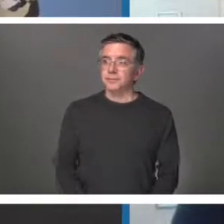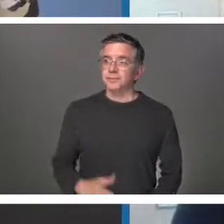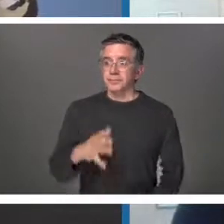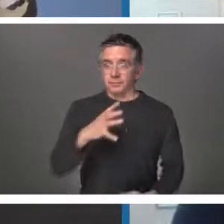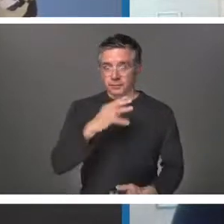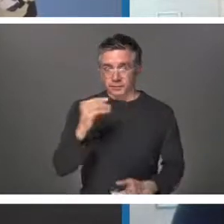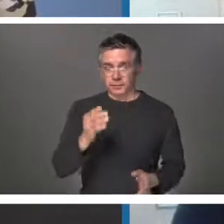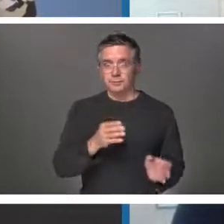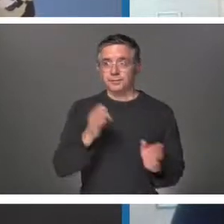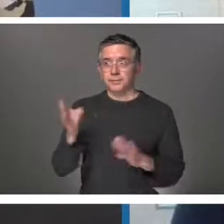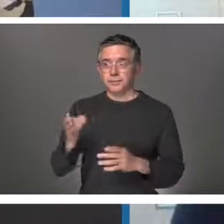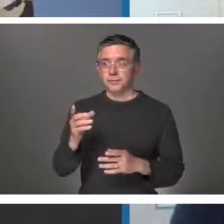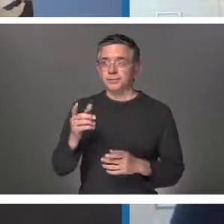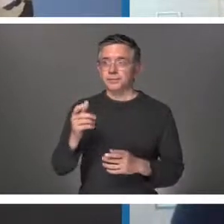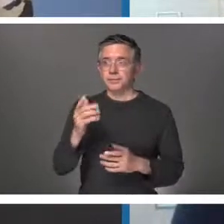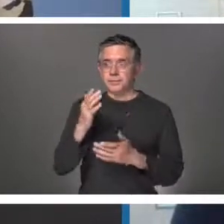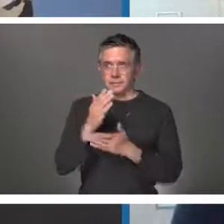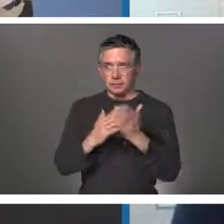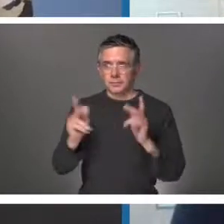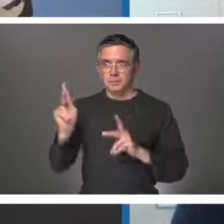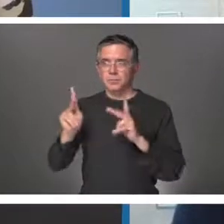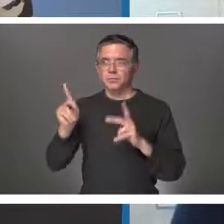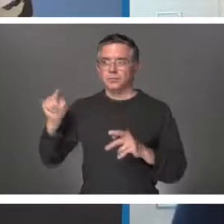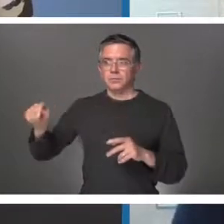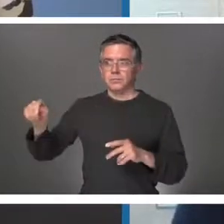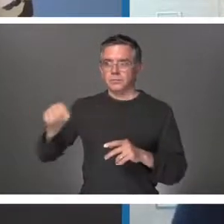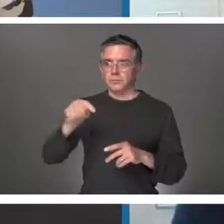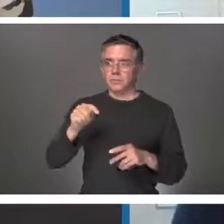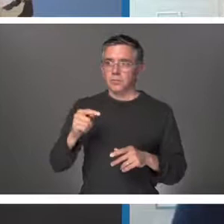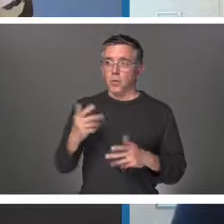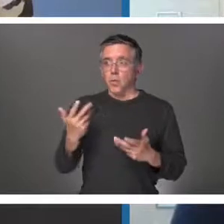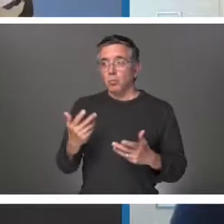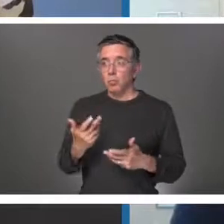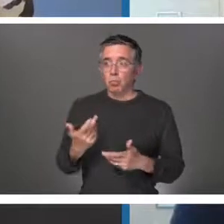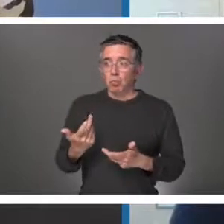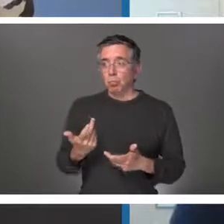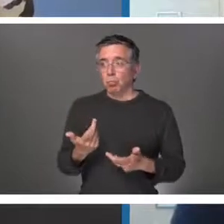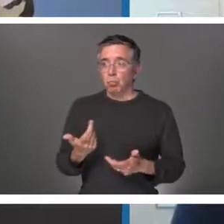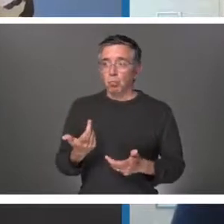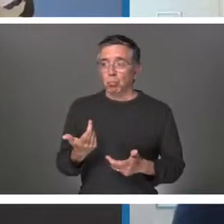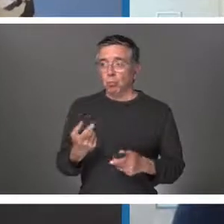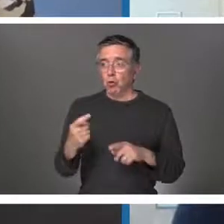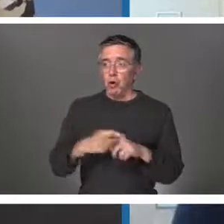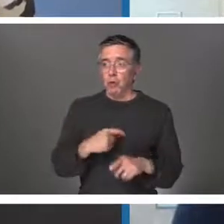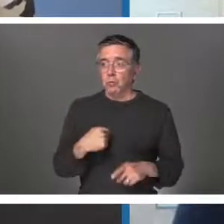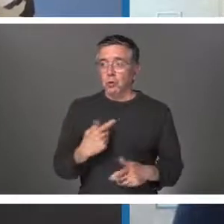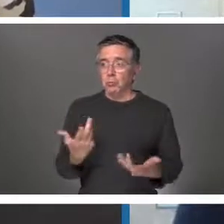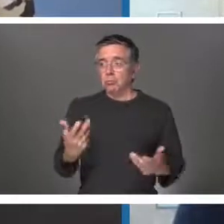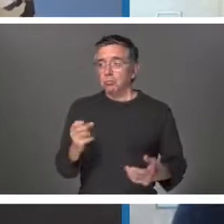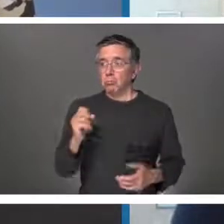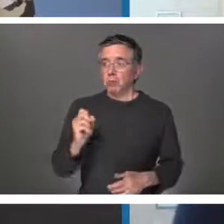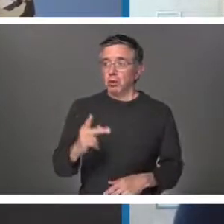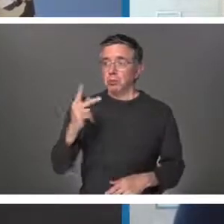who say, "Okay, sure, I guess since you're calling me I'll go ahead and take advantage of this.